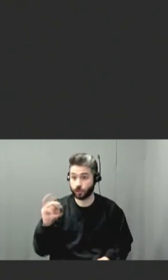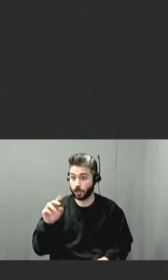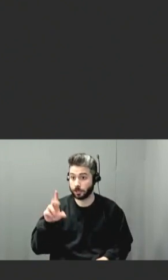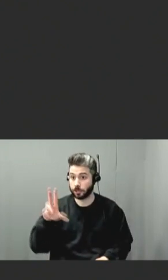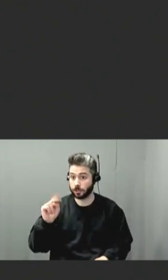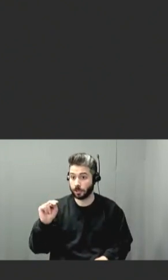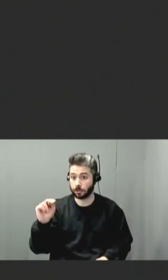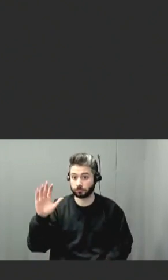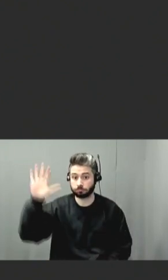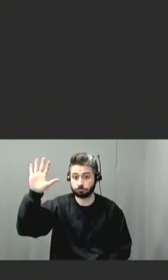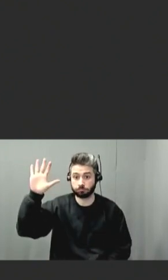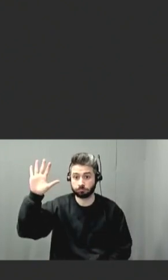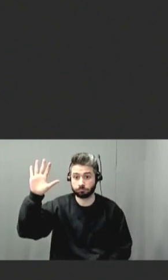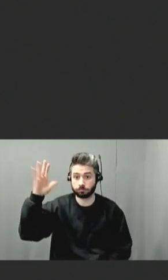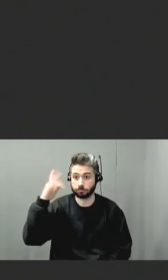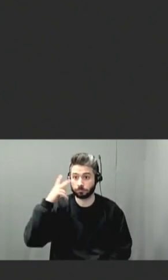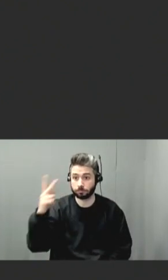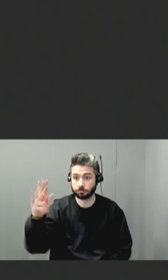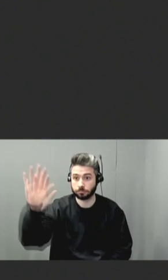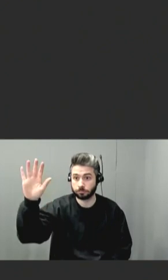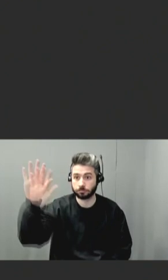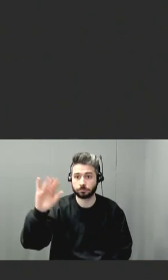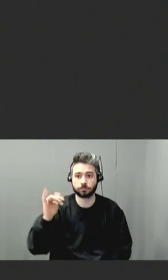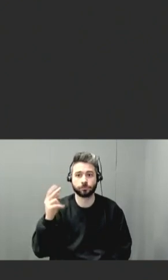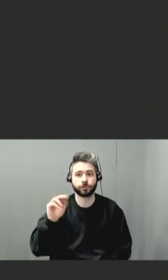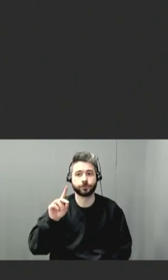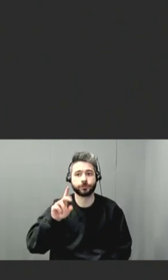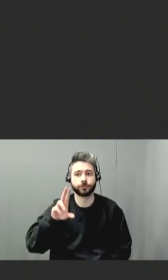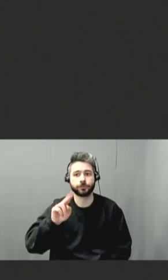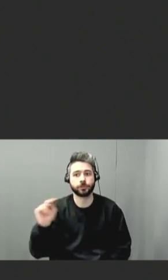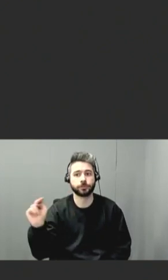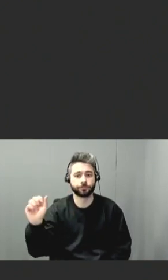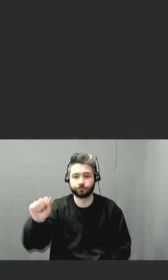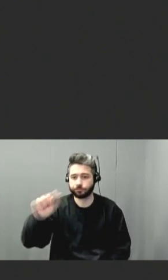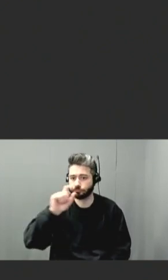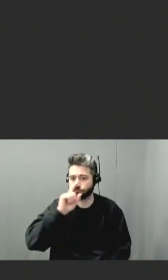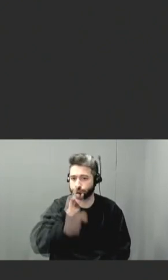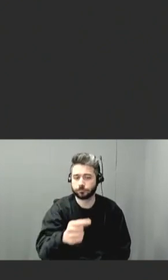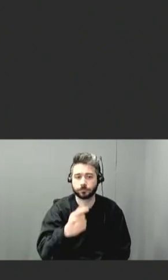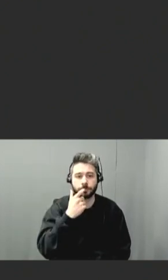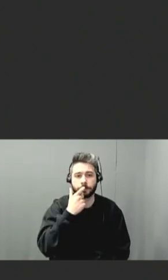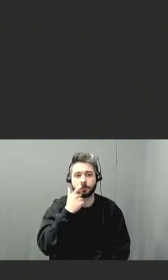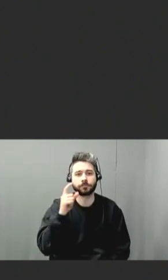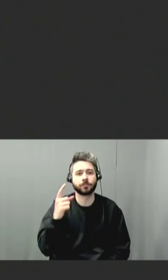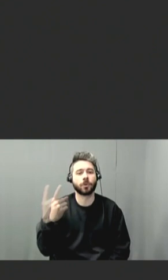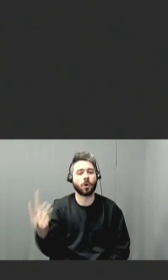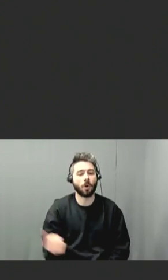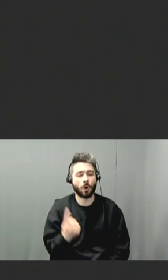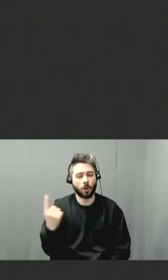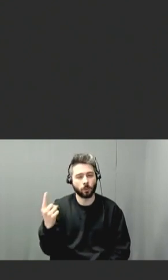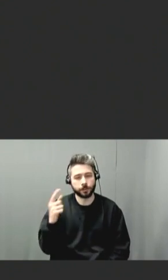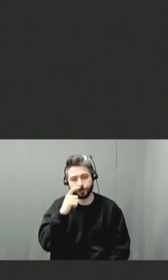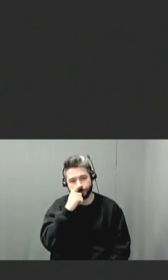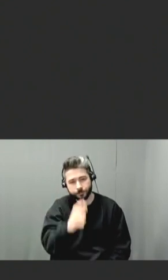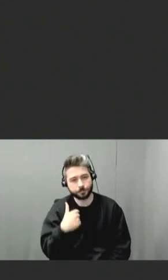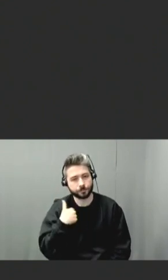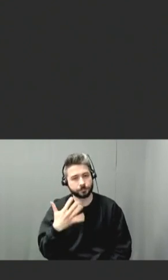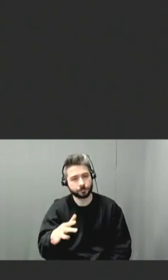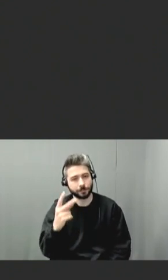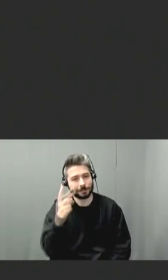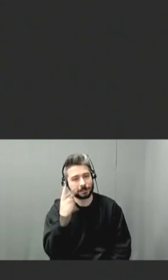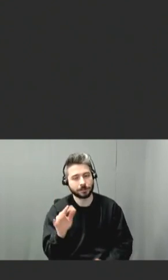John Dunn: Yeah. Sure. I -- this is just always so interesting for me to see, especially because I